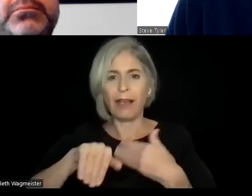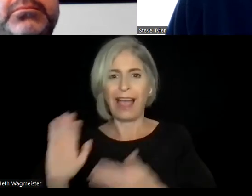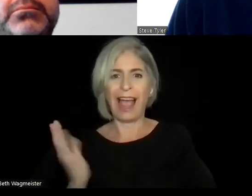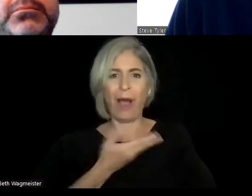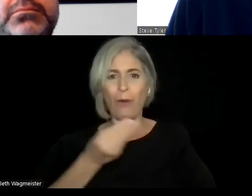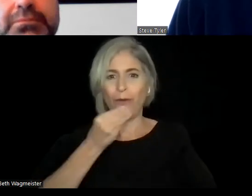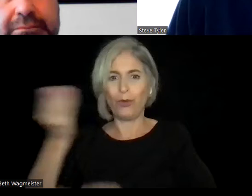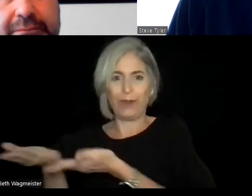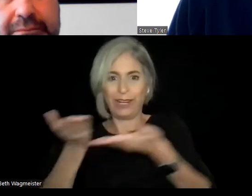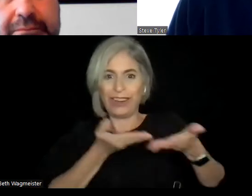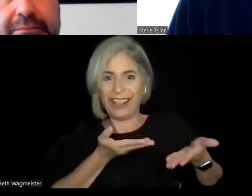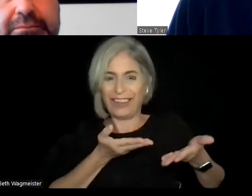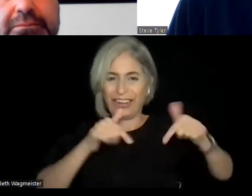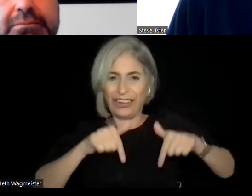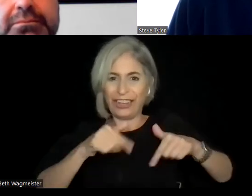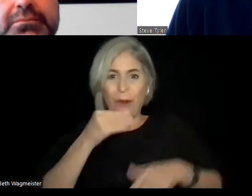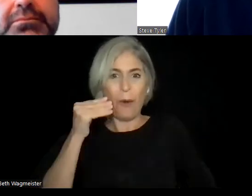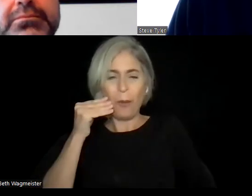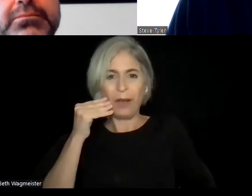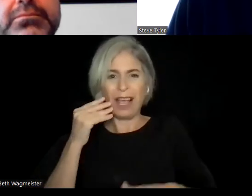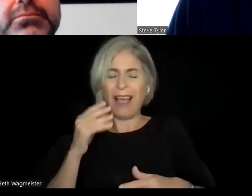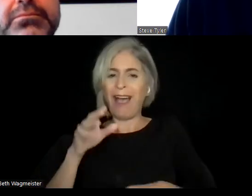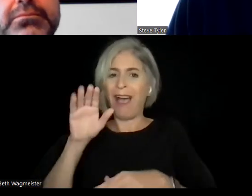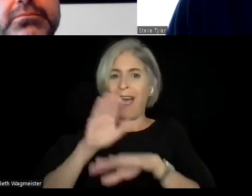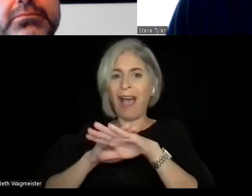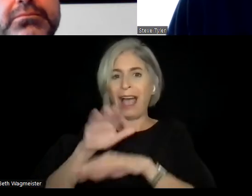with technology. Today, you know, we